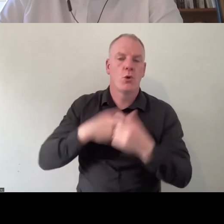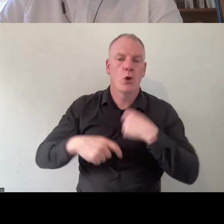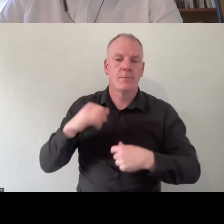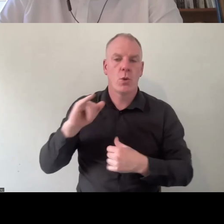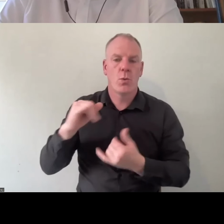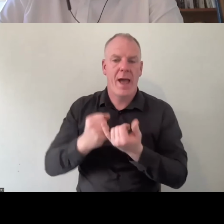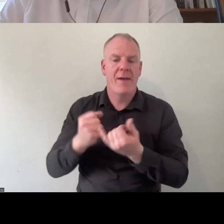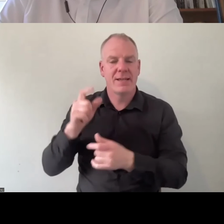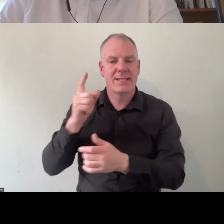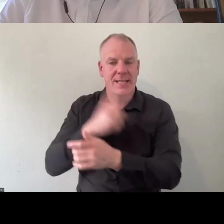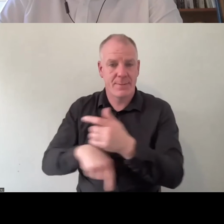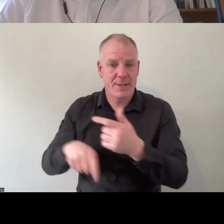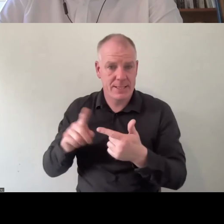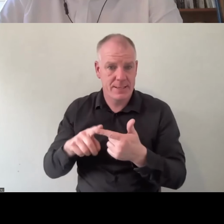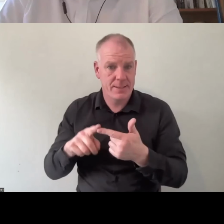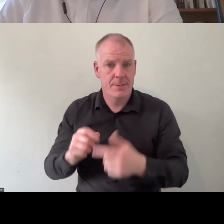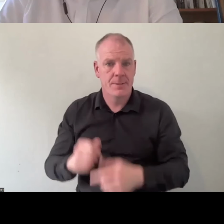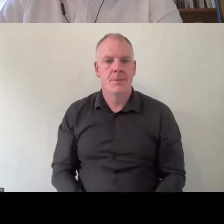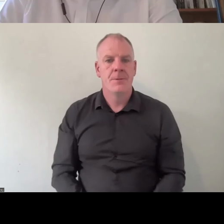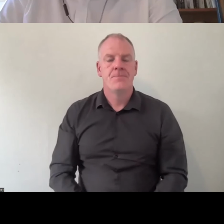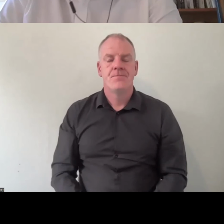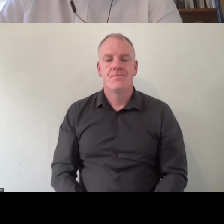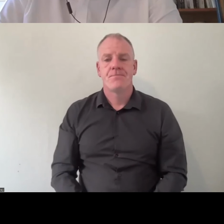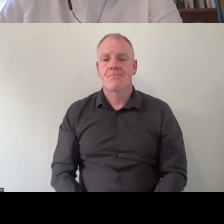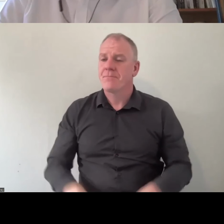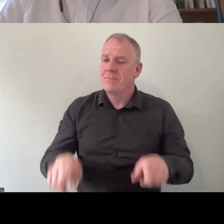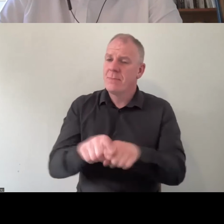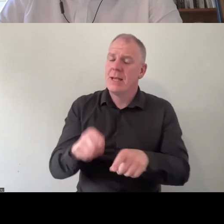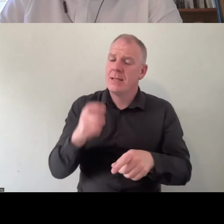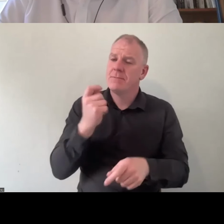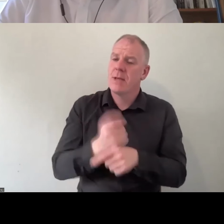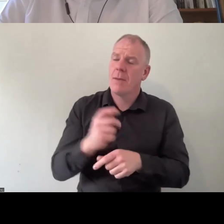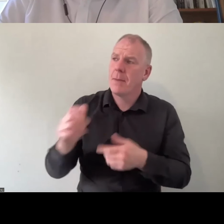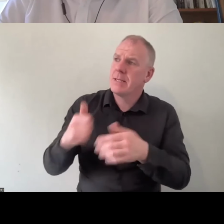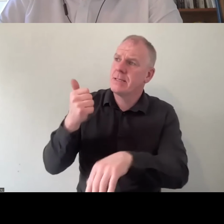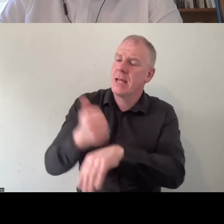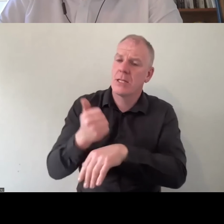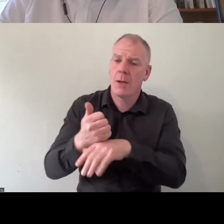And, again, it would be good to look at maybe setting up some sort of Universal Design team,